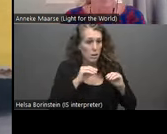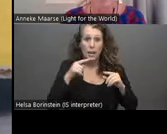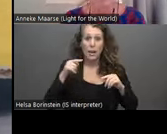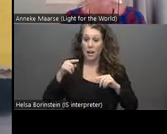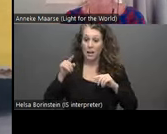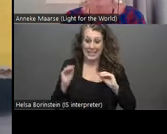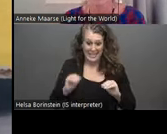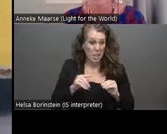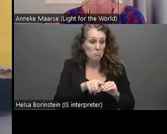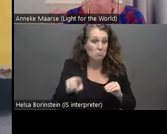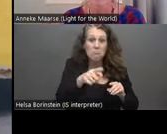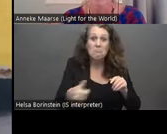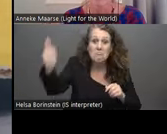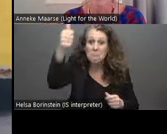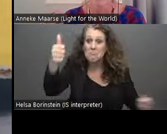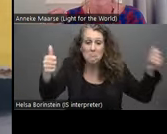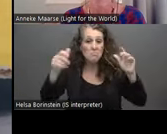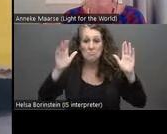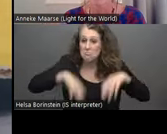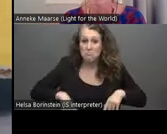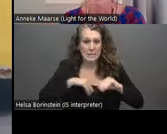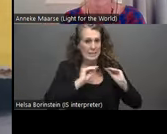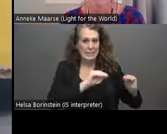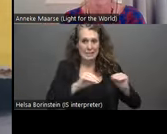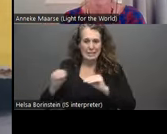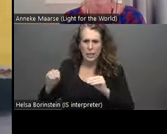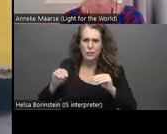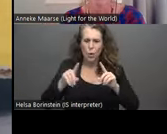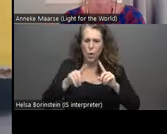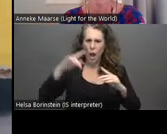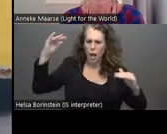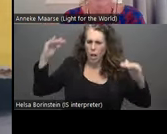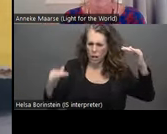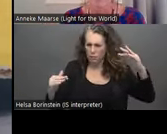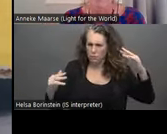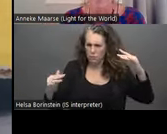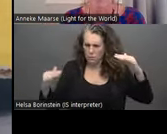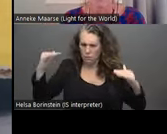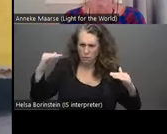stuff. So there's an immediately, a mindset change about what they can do.